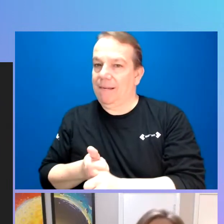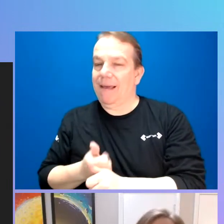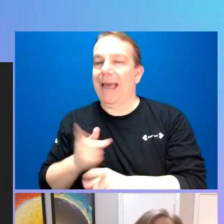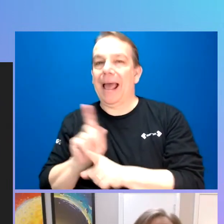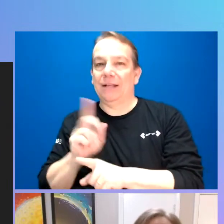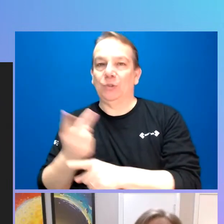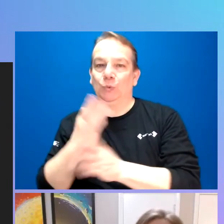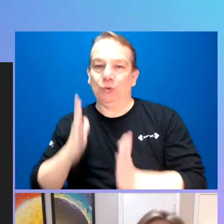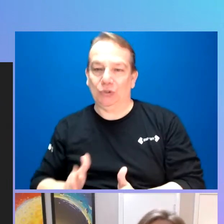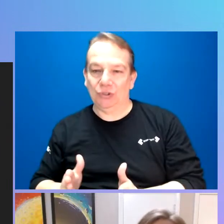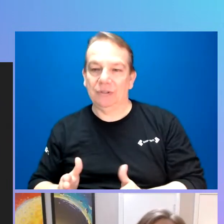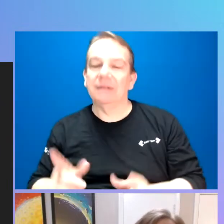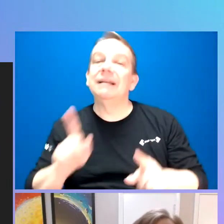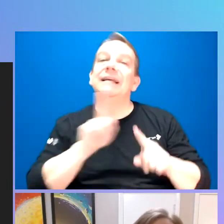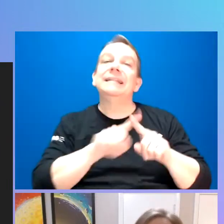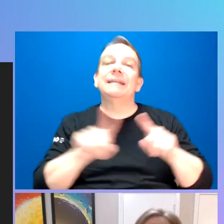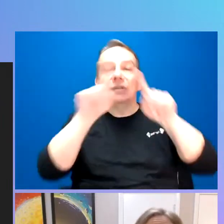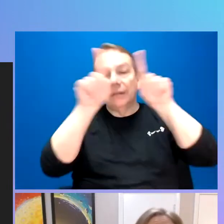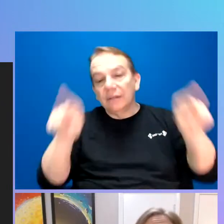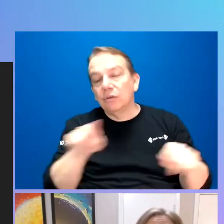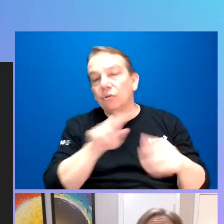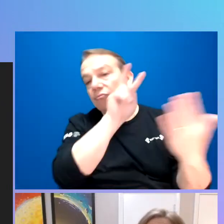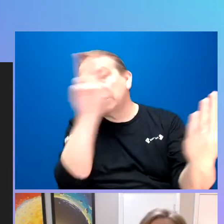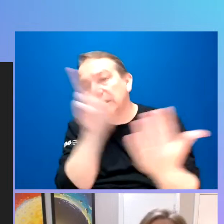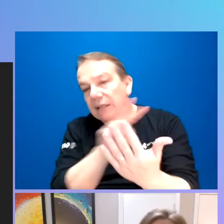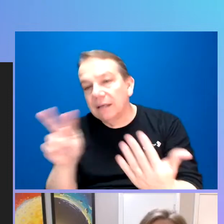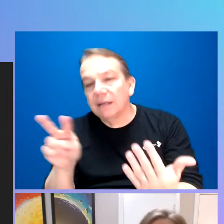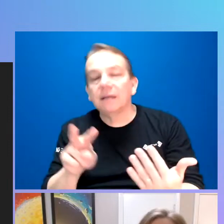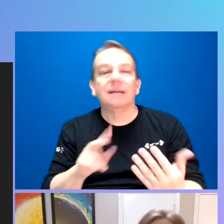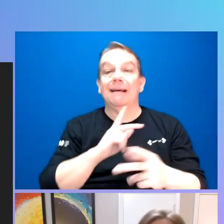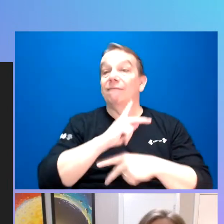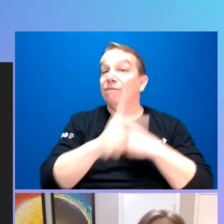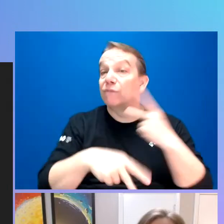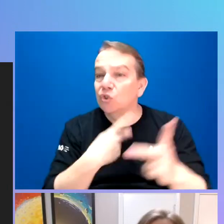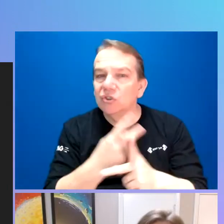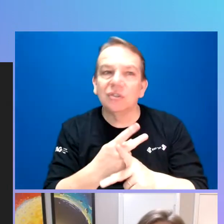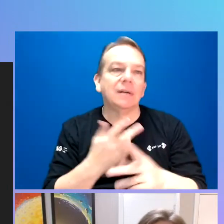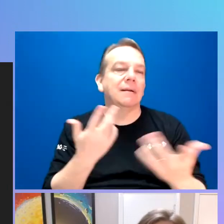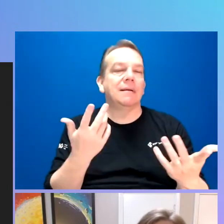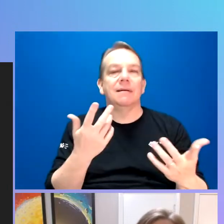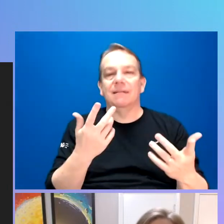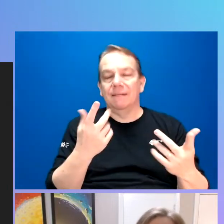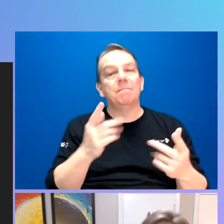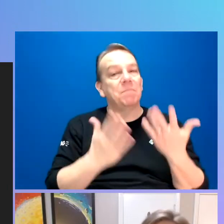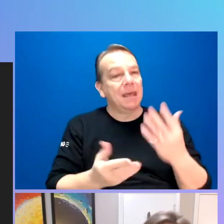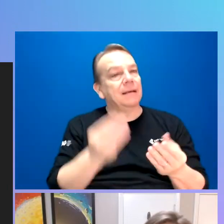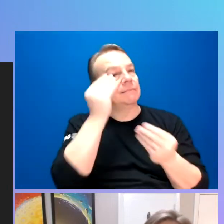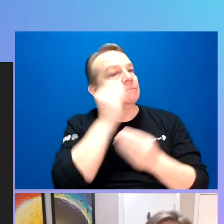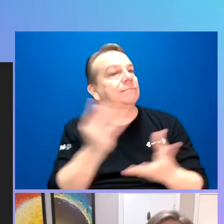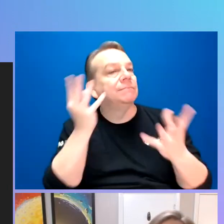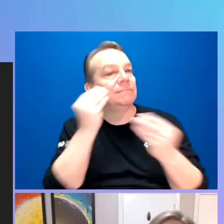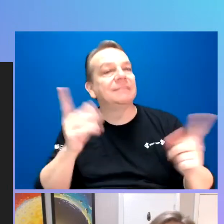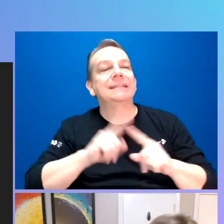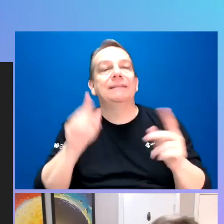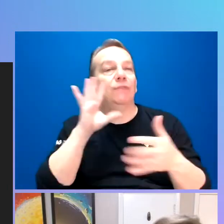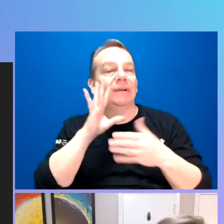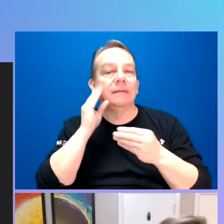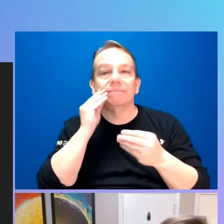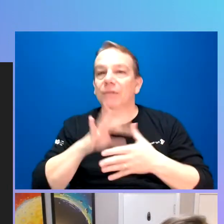different screen readers, or even different versions may announce things differently. So